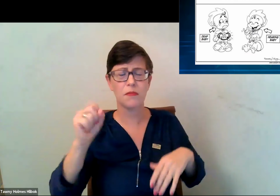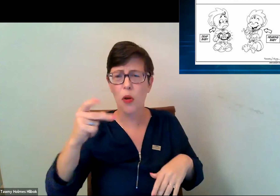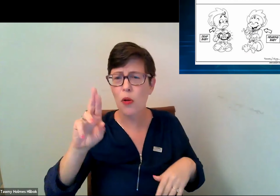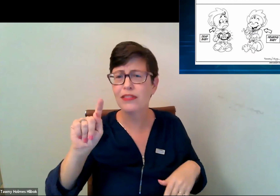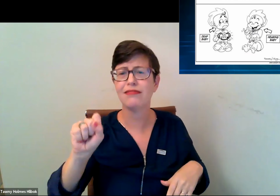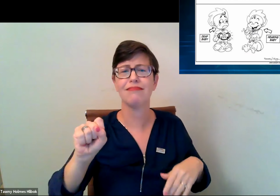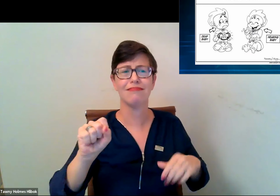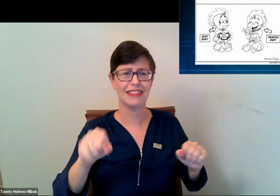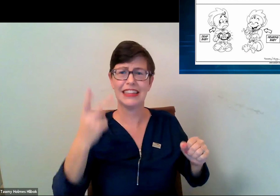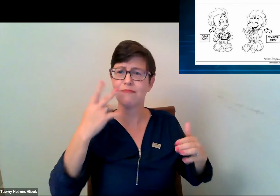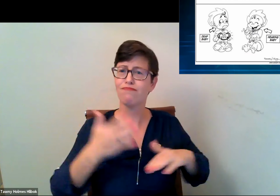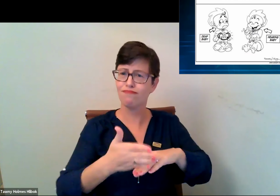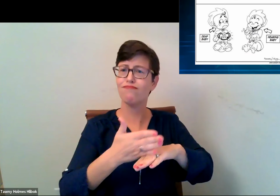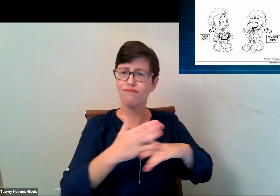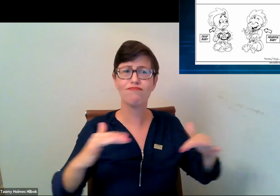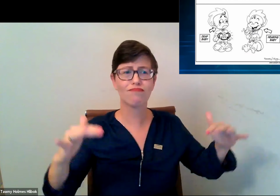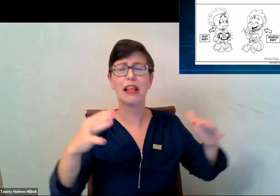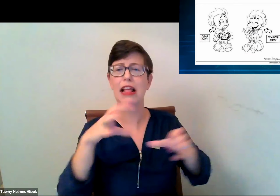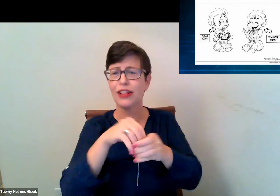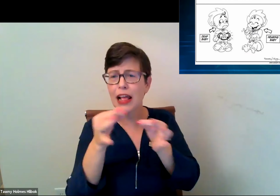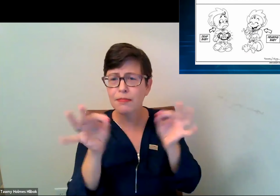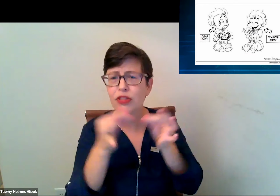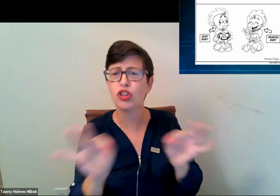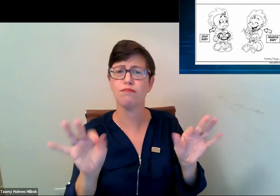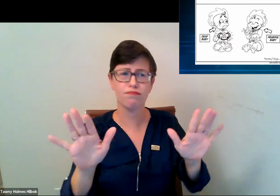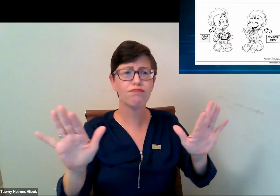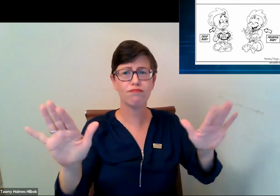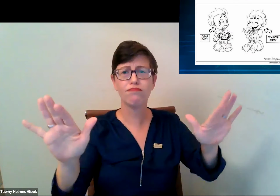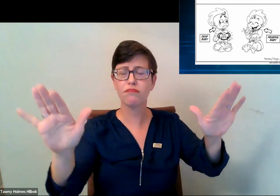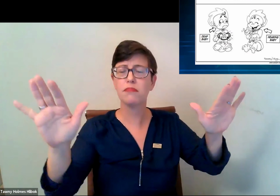having access to government and having access to the greater world these things have gotten better